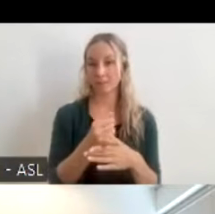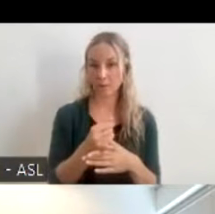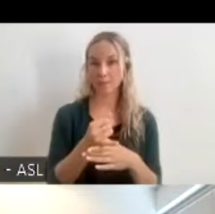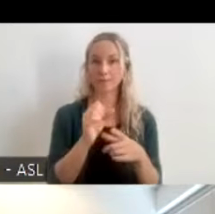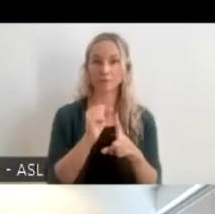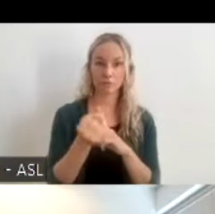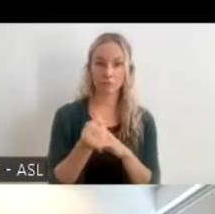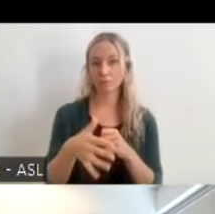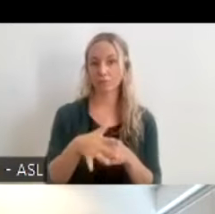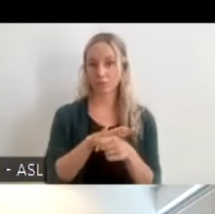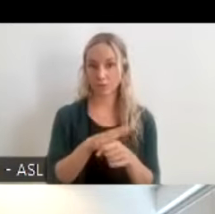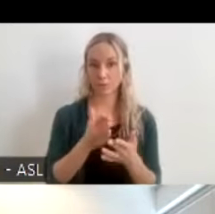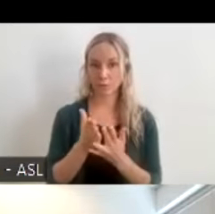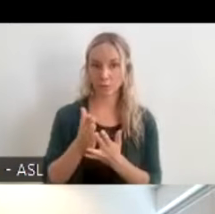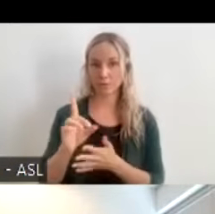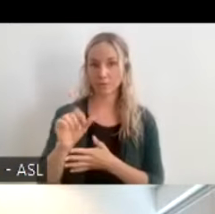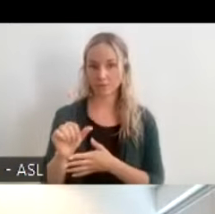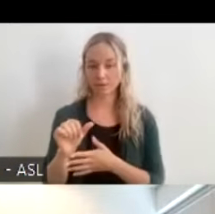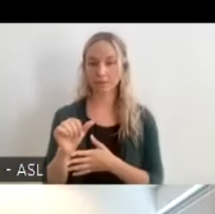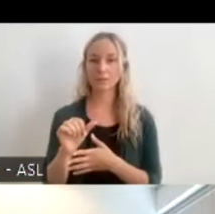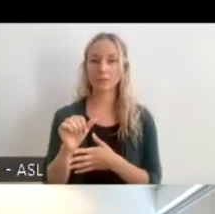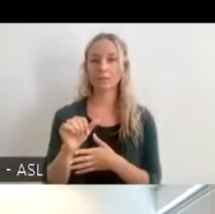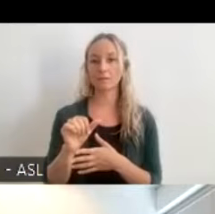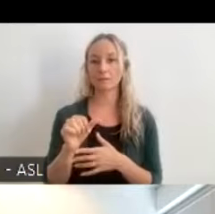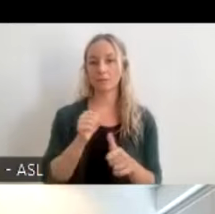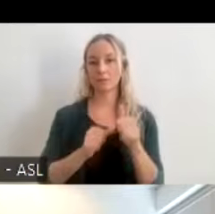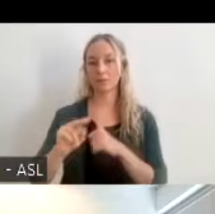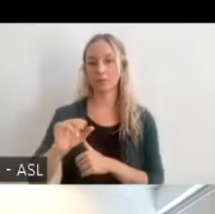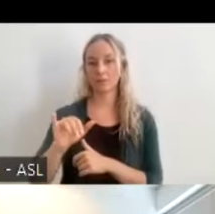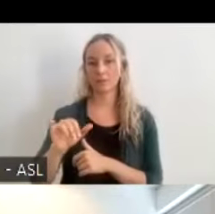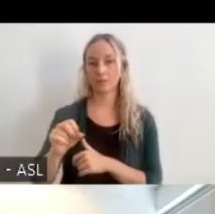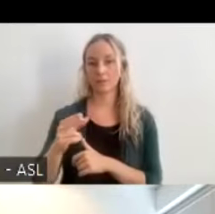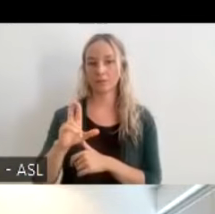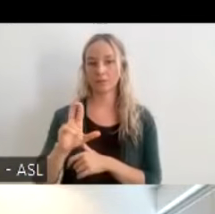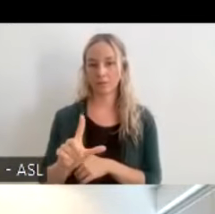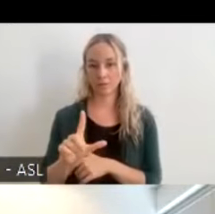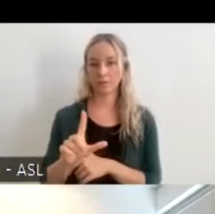protections for people with disabilities, We'll talk about what a place of public accommodation is under the